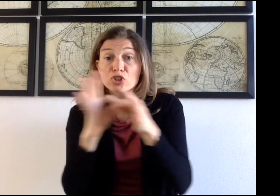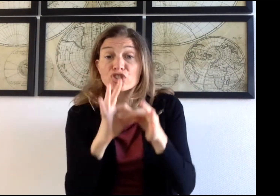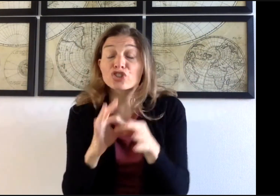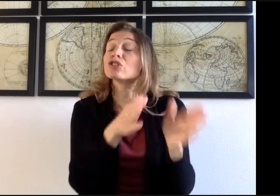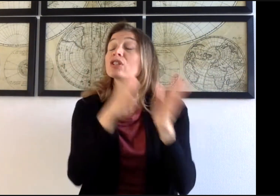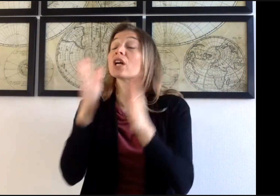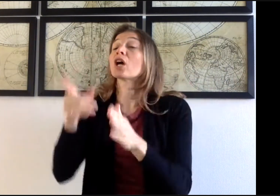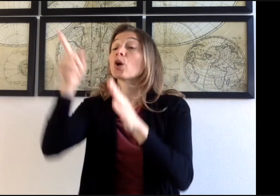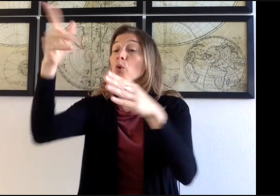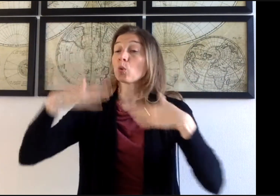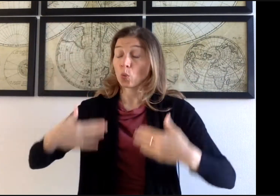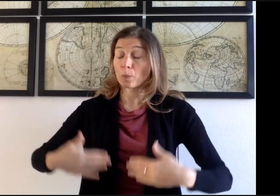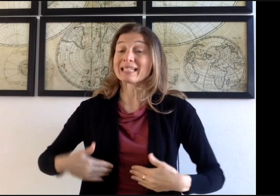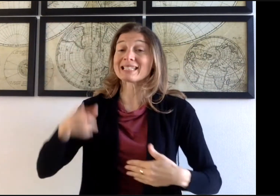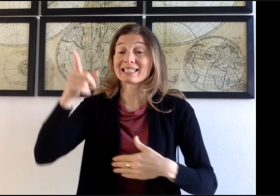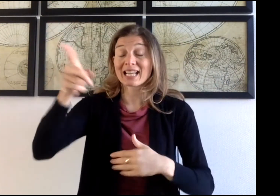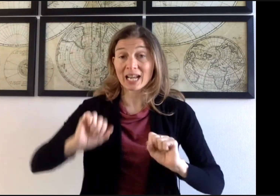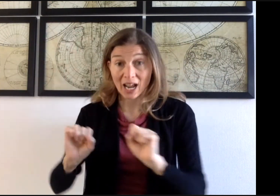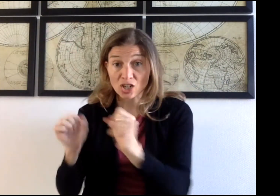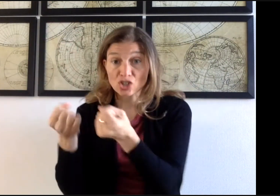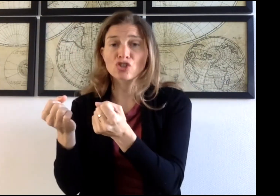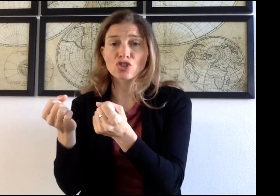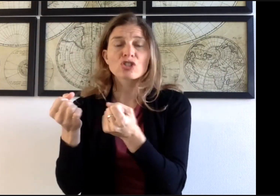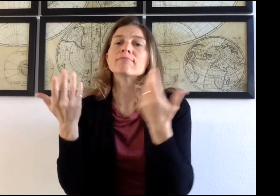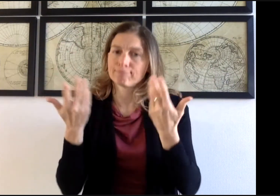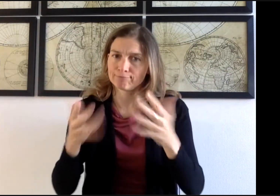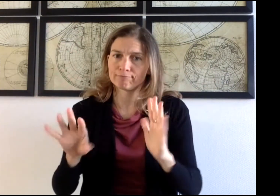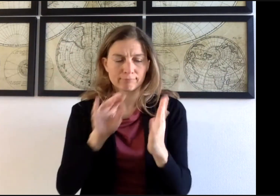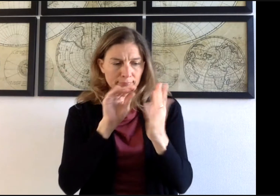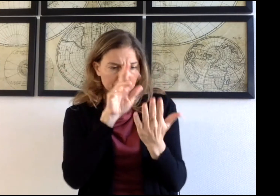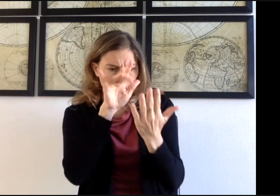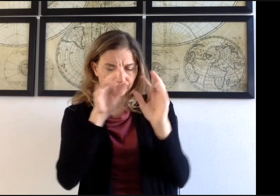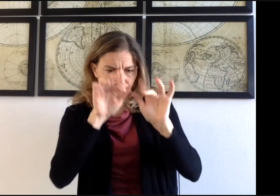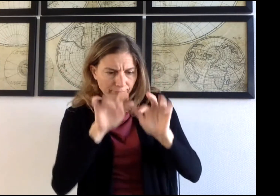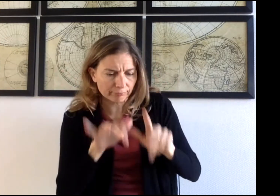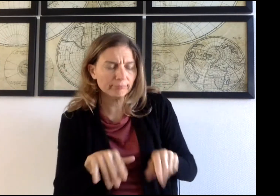We're also writing to the Commissioner responsible for refugees,